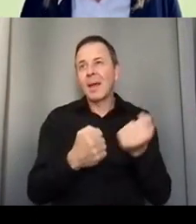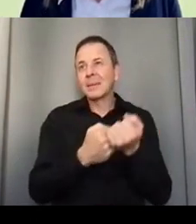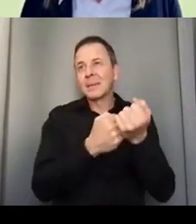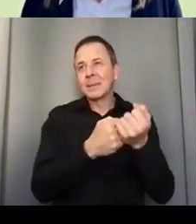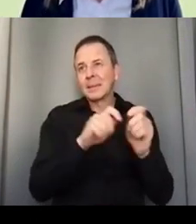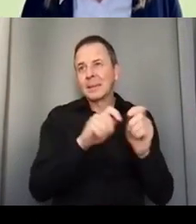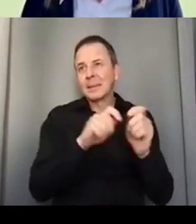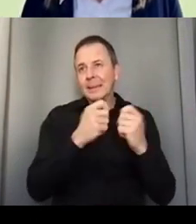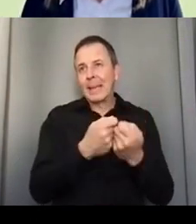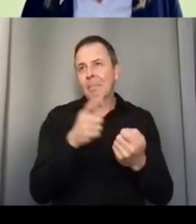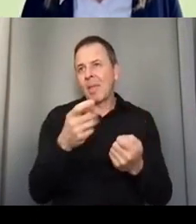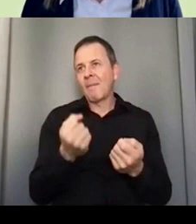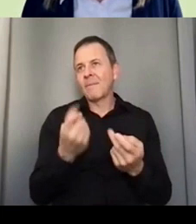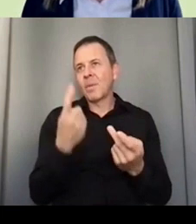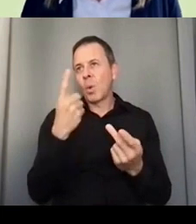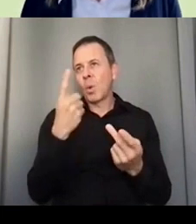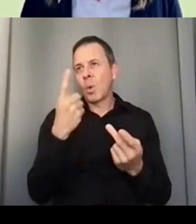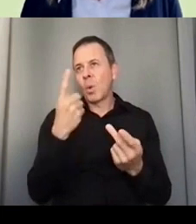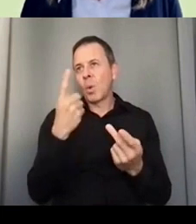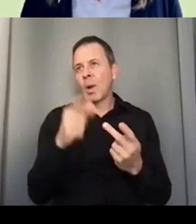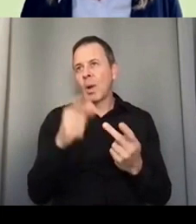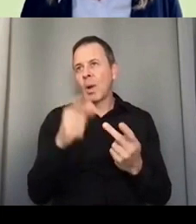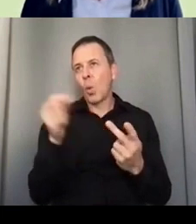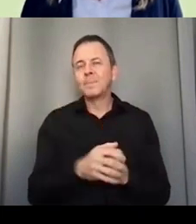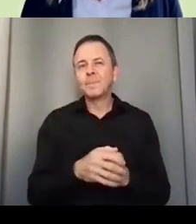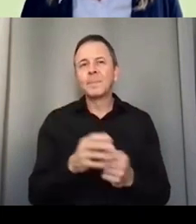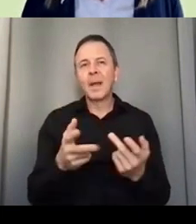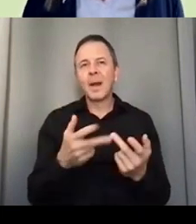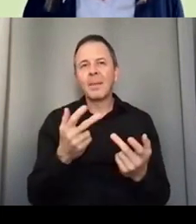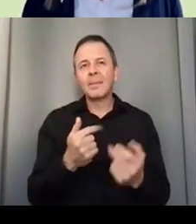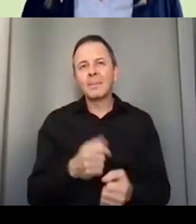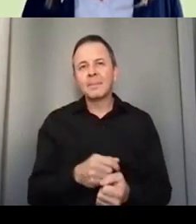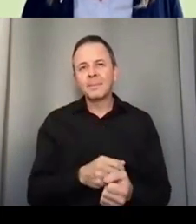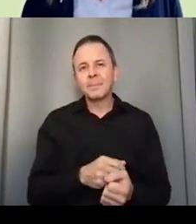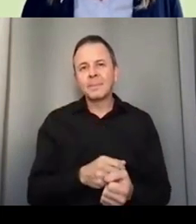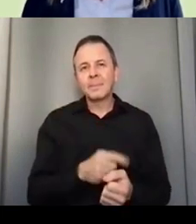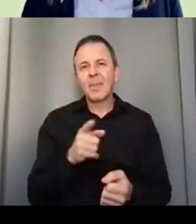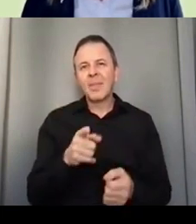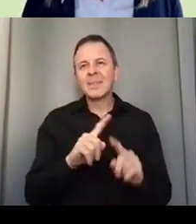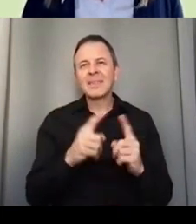another option as well so again that's difference between family